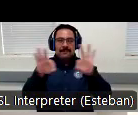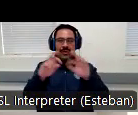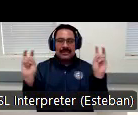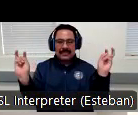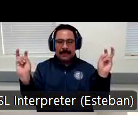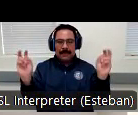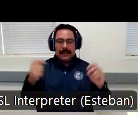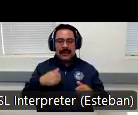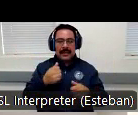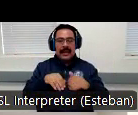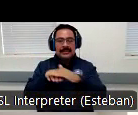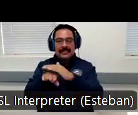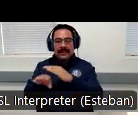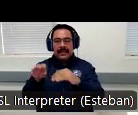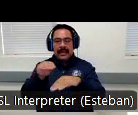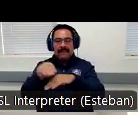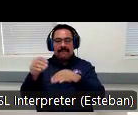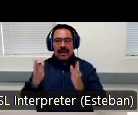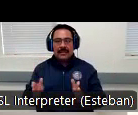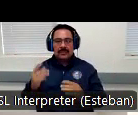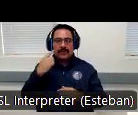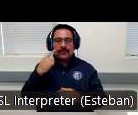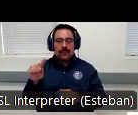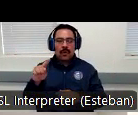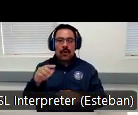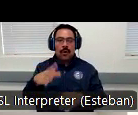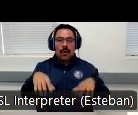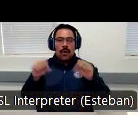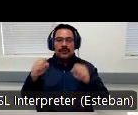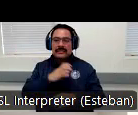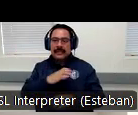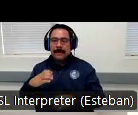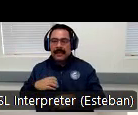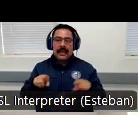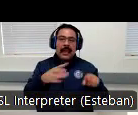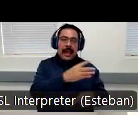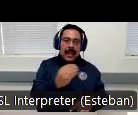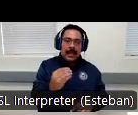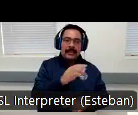I am the Accessibility Advisor for the host committee as well as the Democratic National